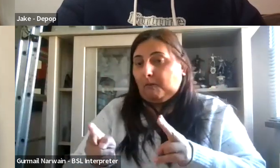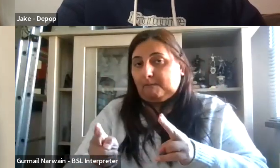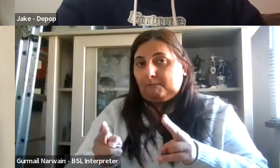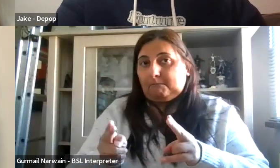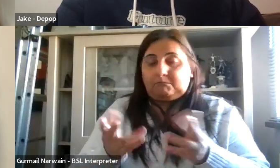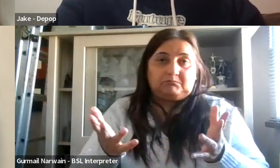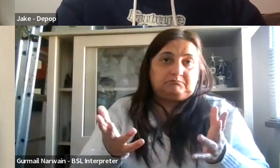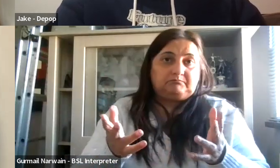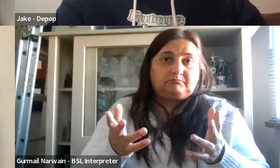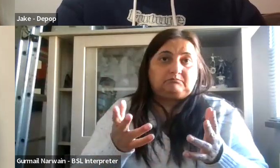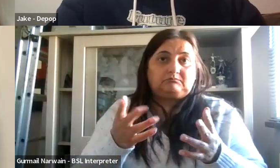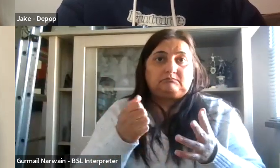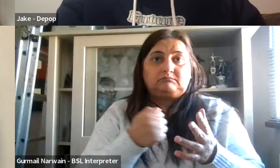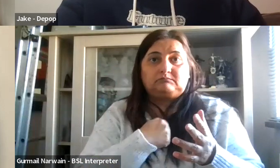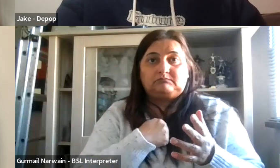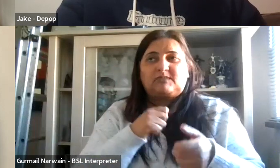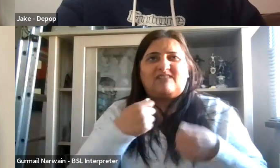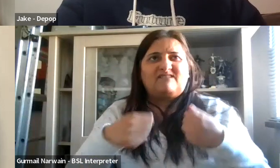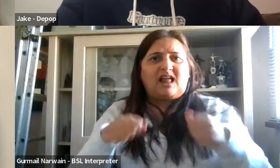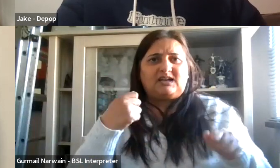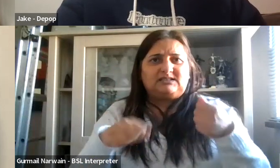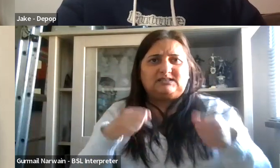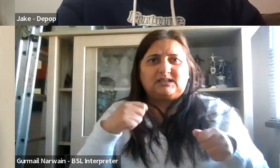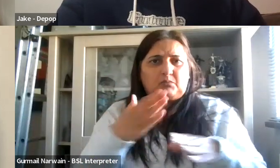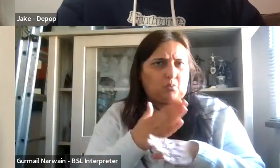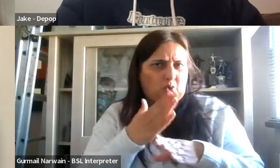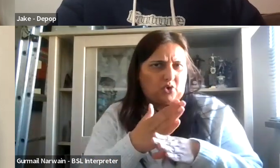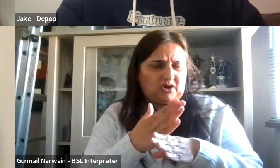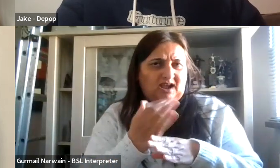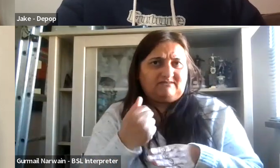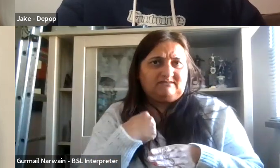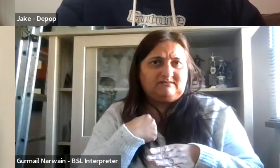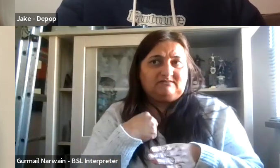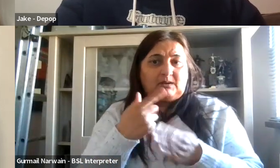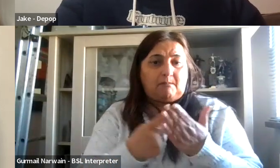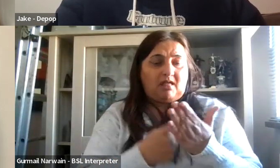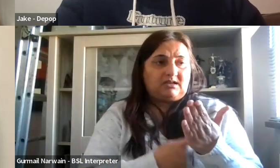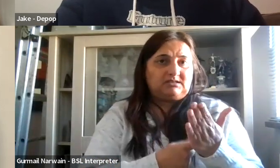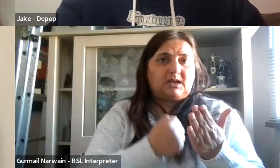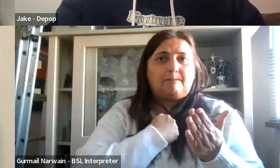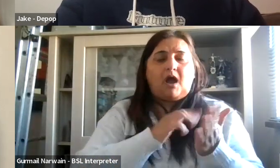We operate our or our flexible, flexible working policy, we call it my mode. That can be work to home.